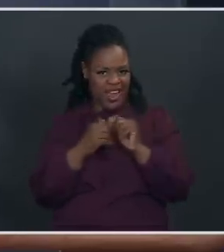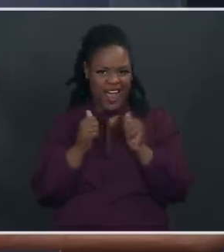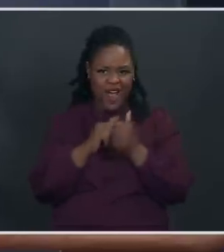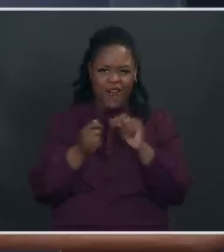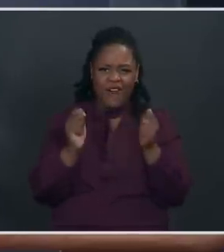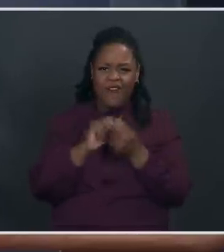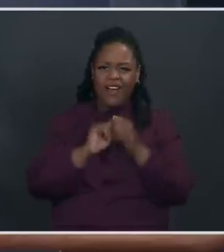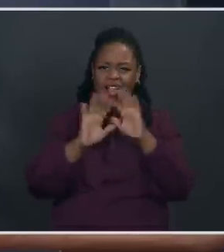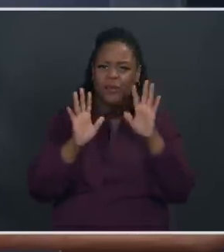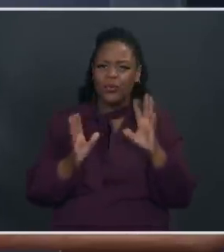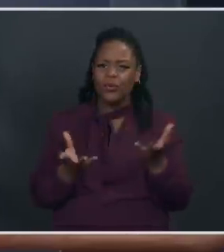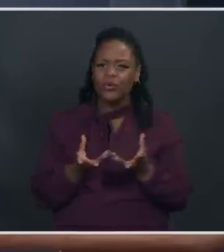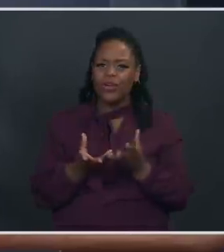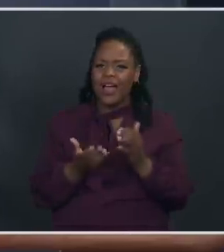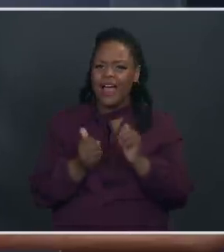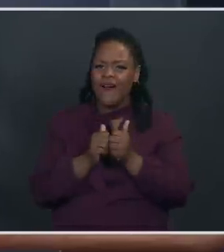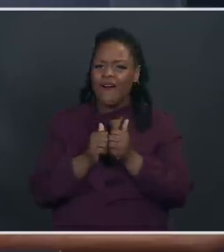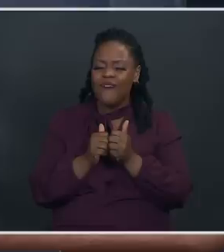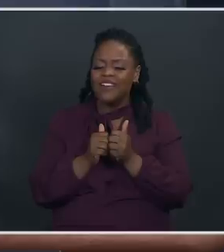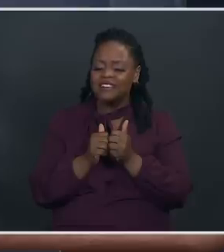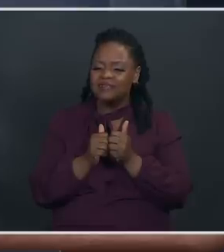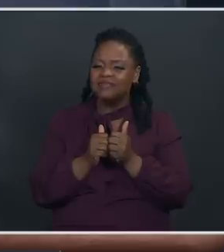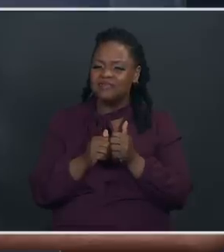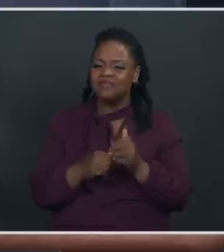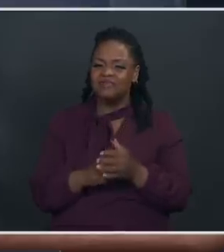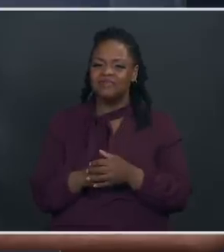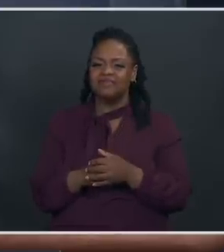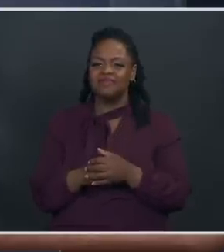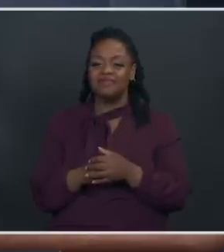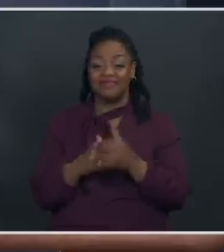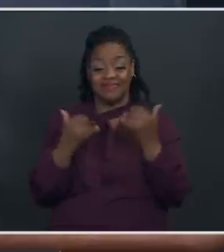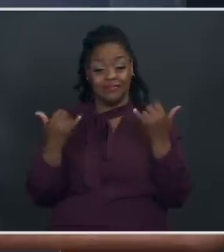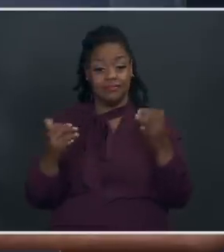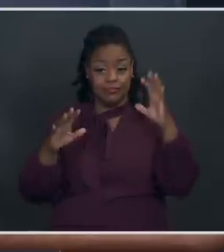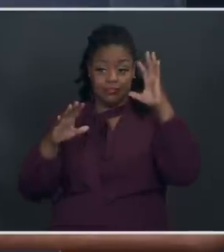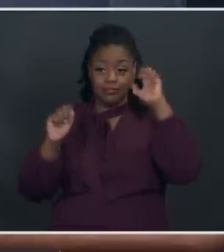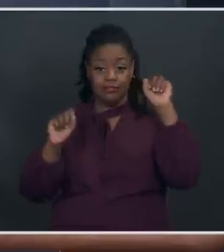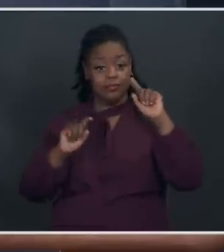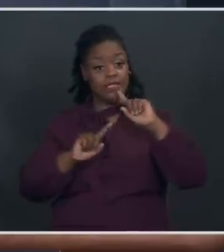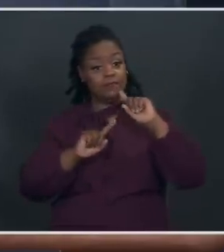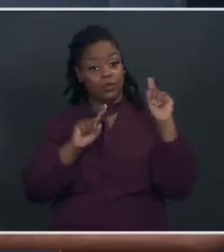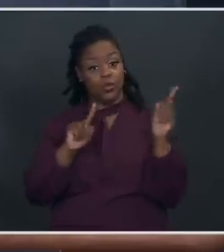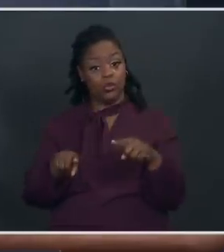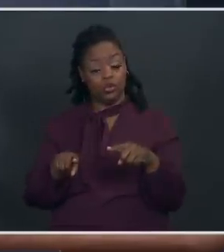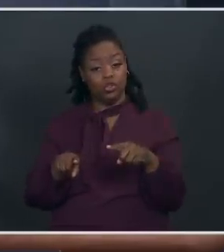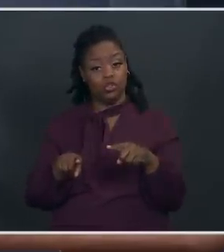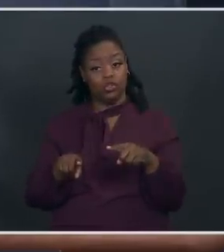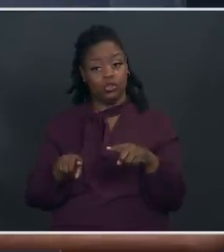So this executive order establishes a White House Office of Domestic Climate Policy,